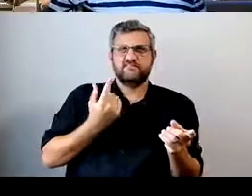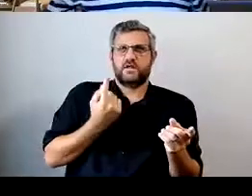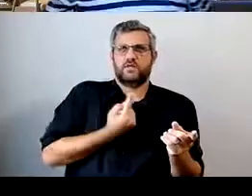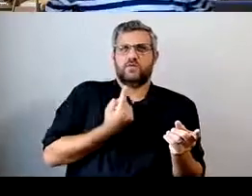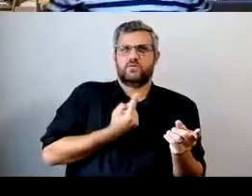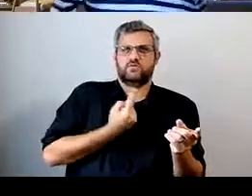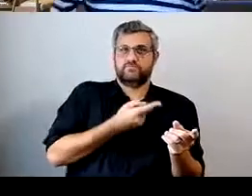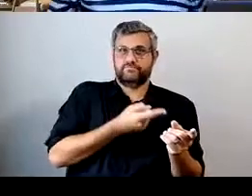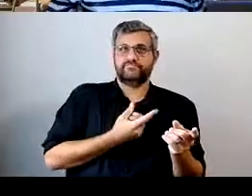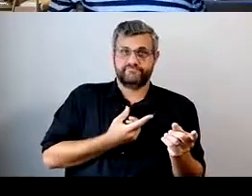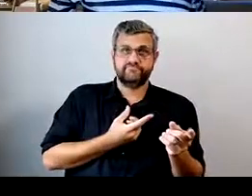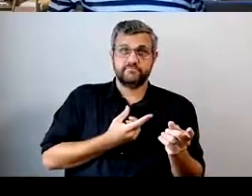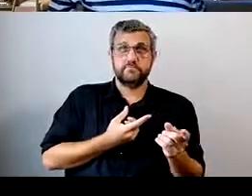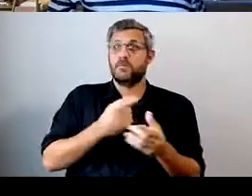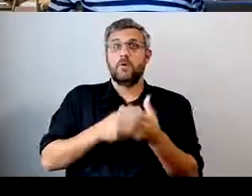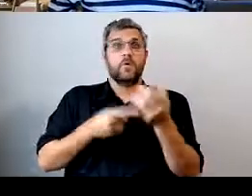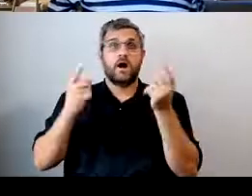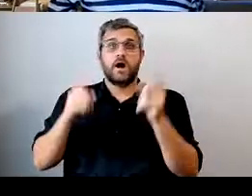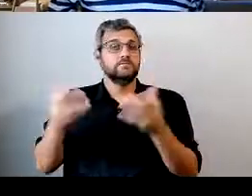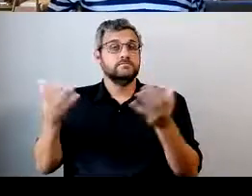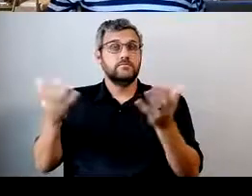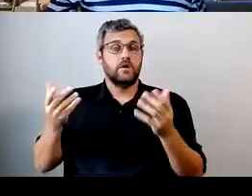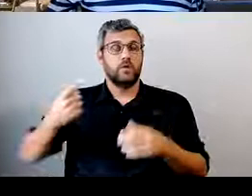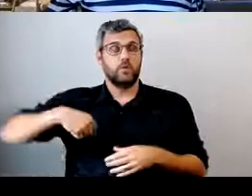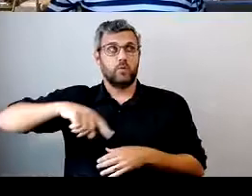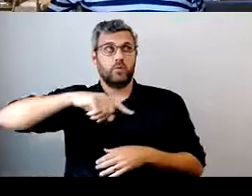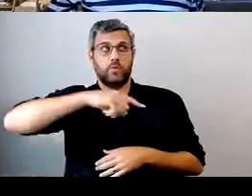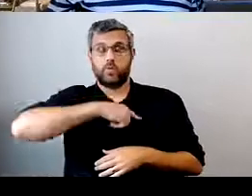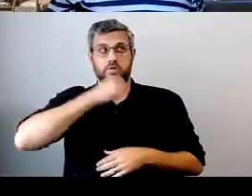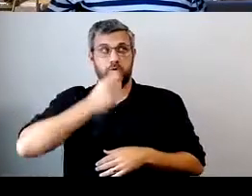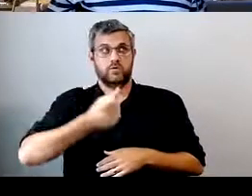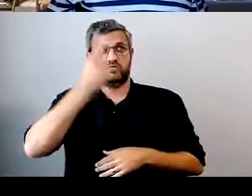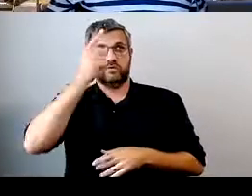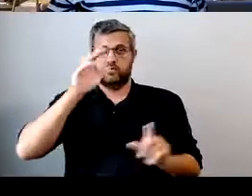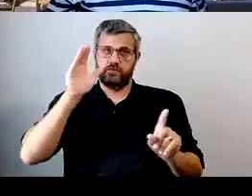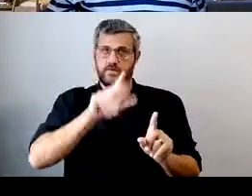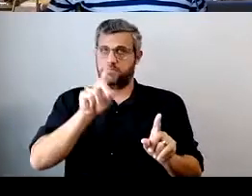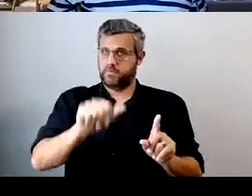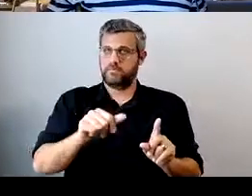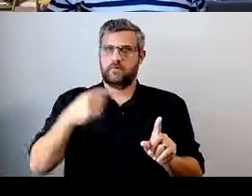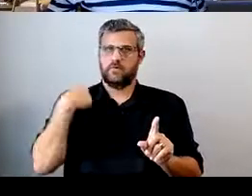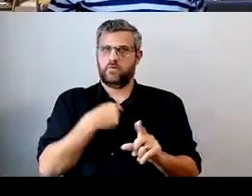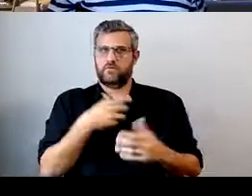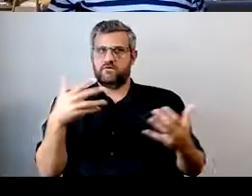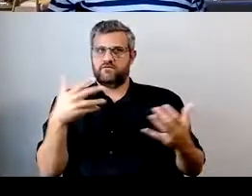So, and what happens is I think that when we don't understand the disability and we're afraid to sort of tackle it head on,